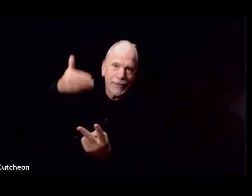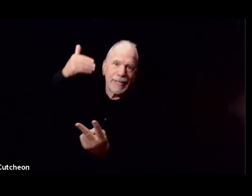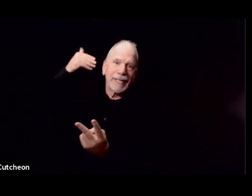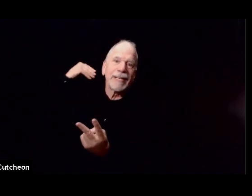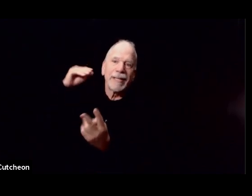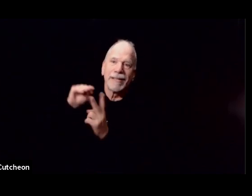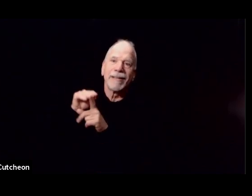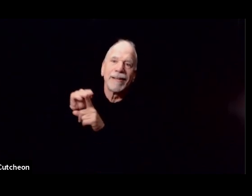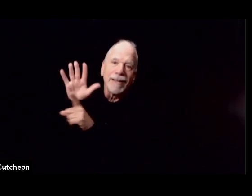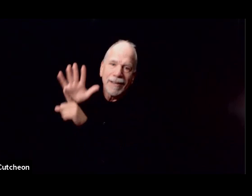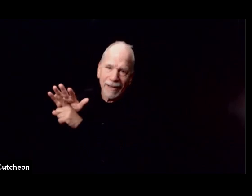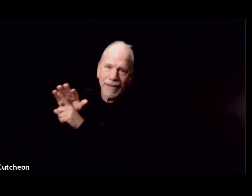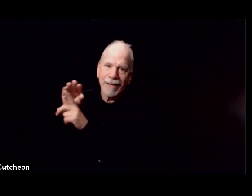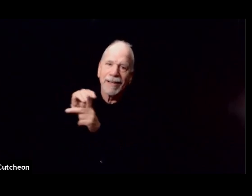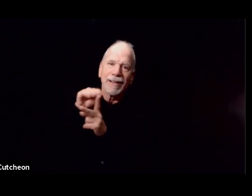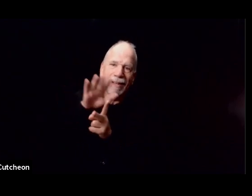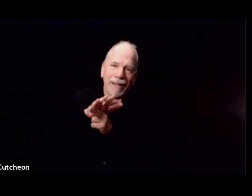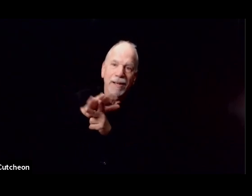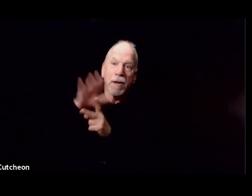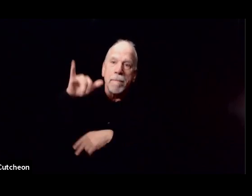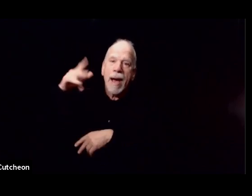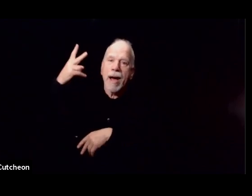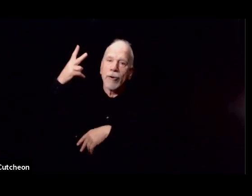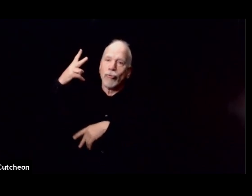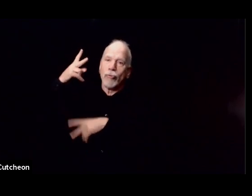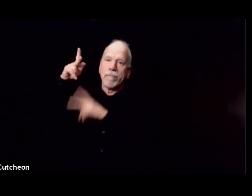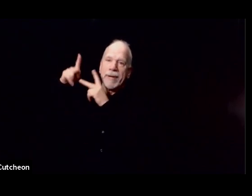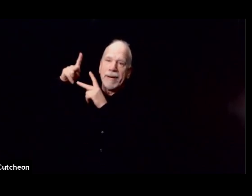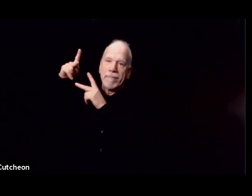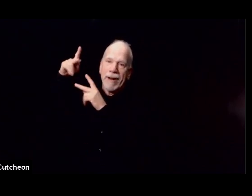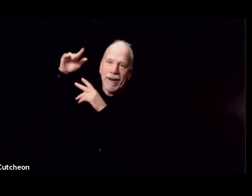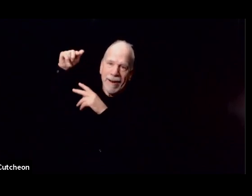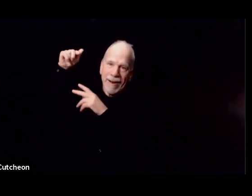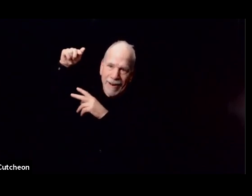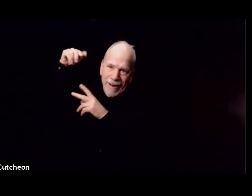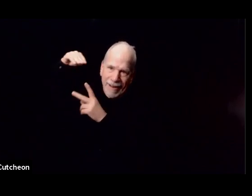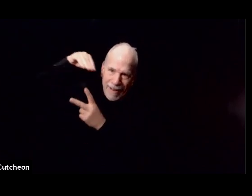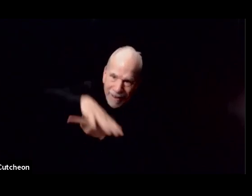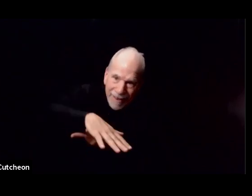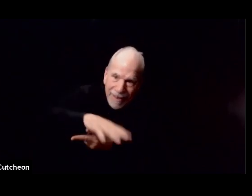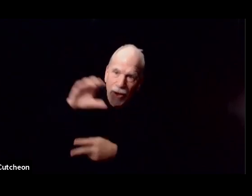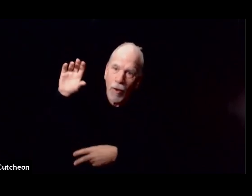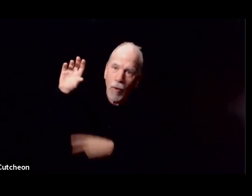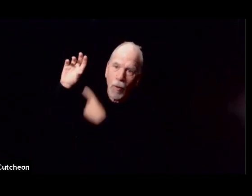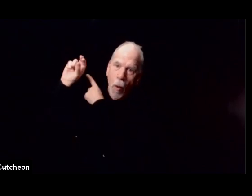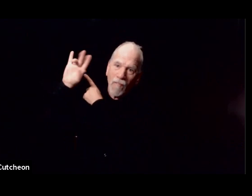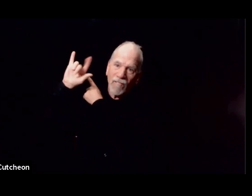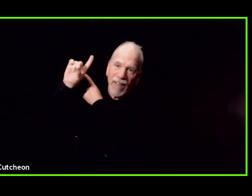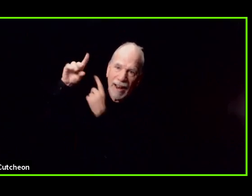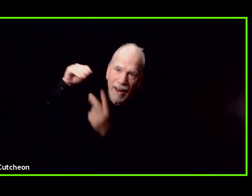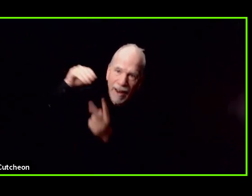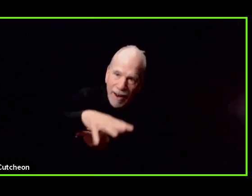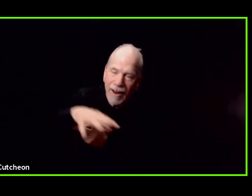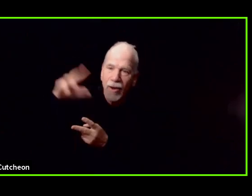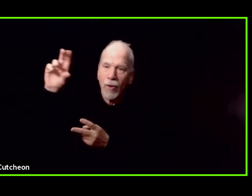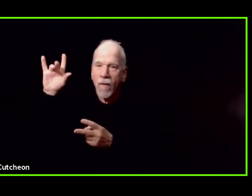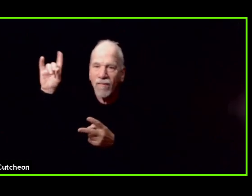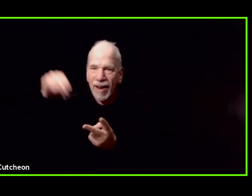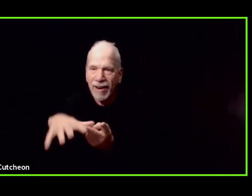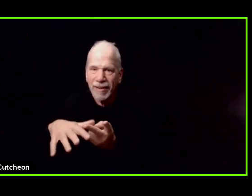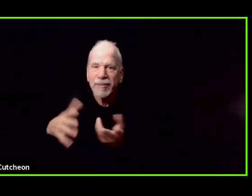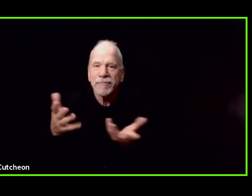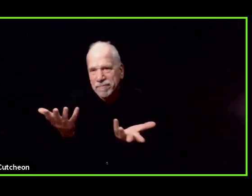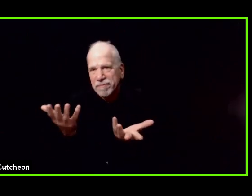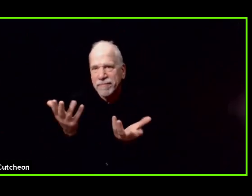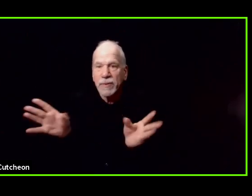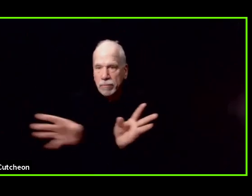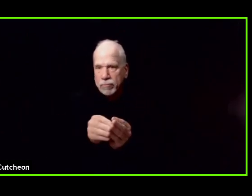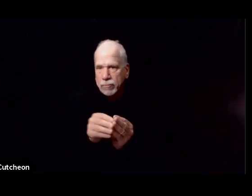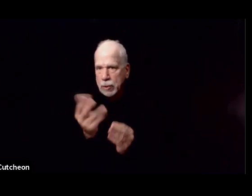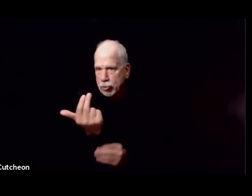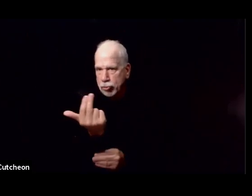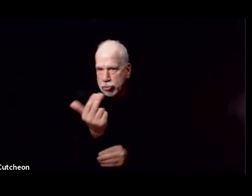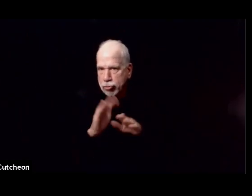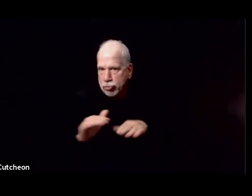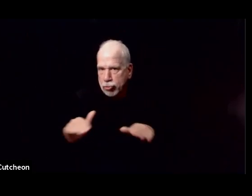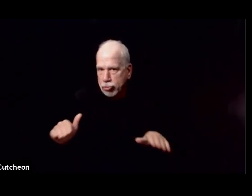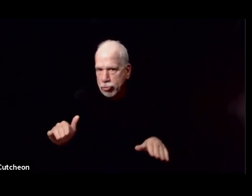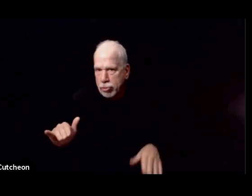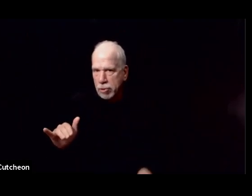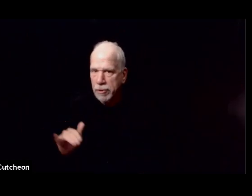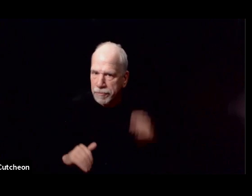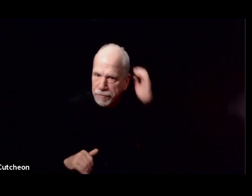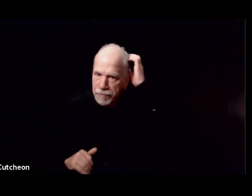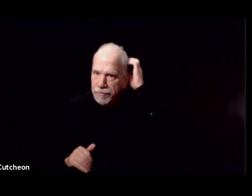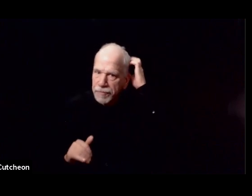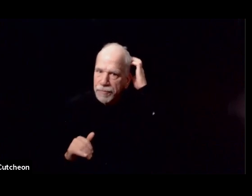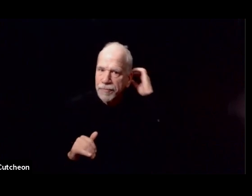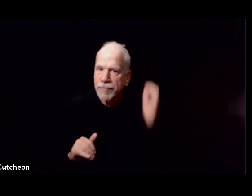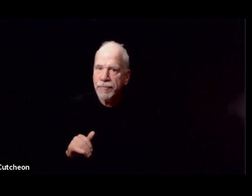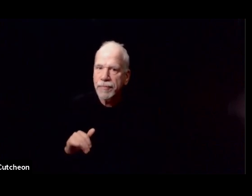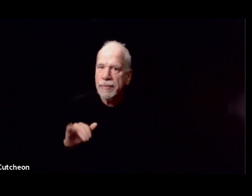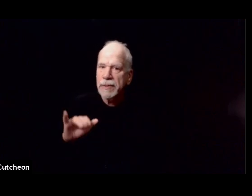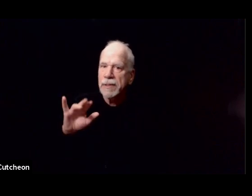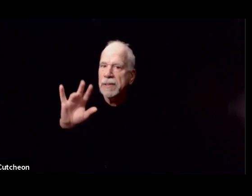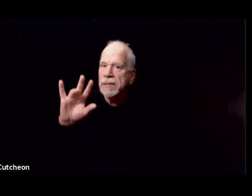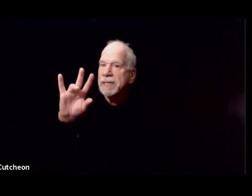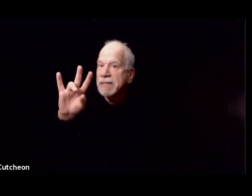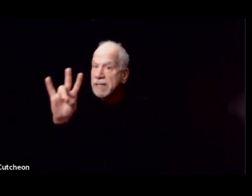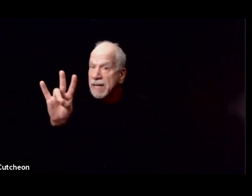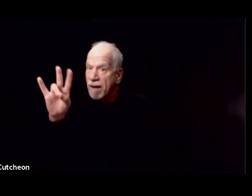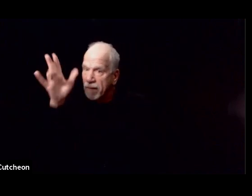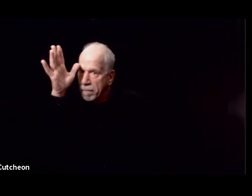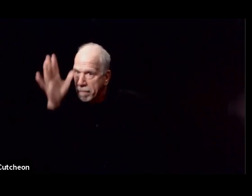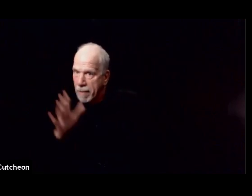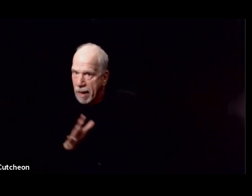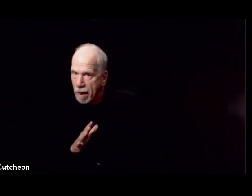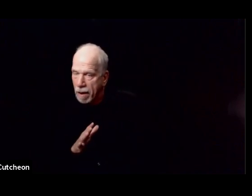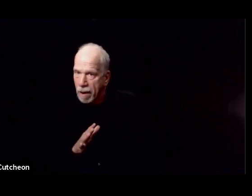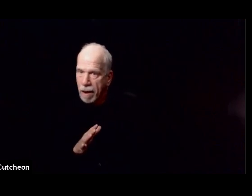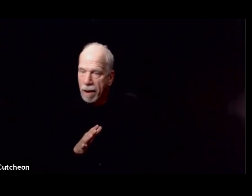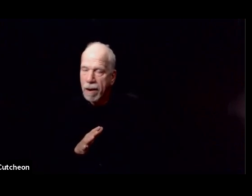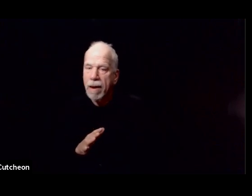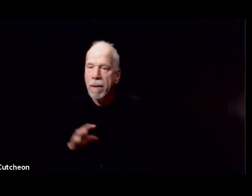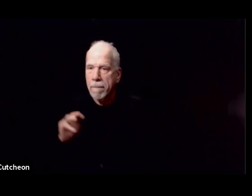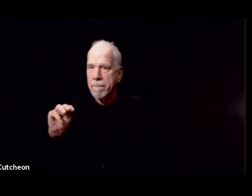13 cases, 77% were male, 8 required care in the intensive care unit. There were no deaths